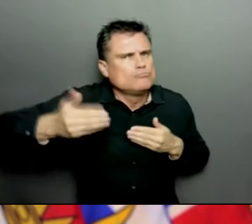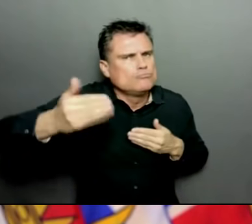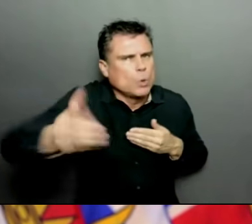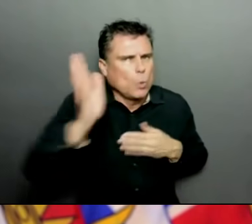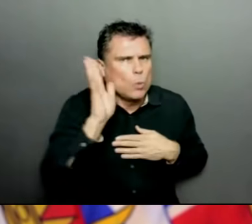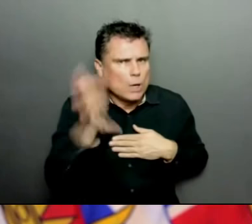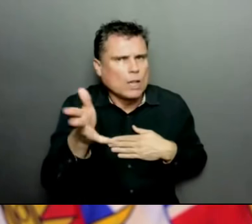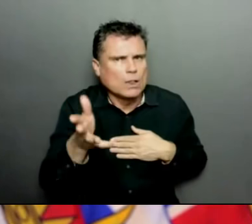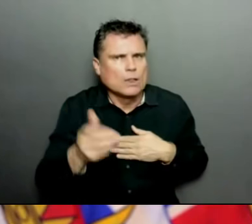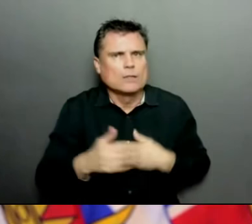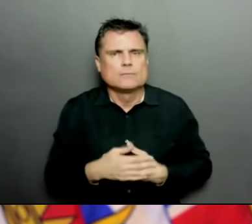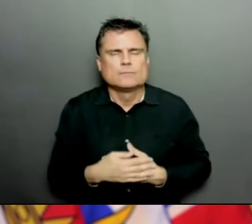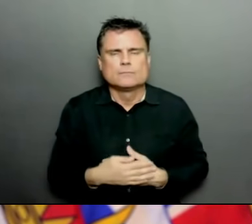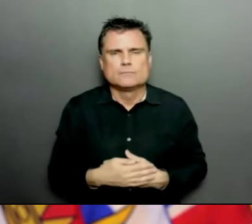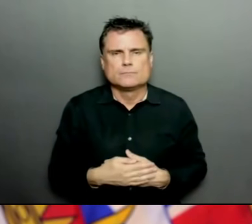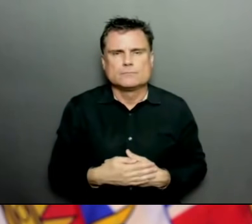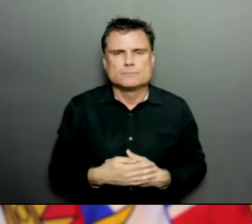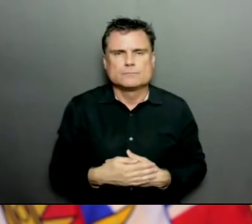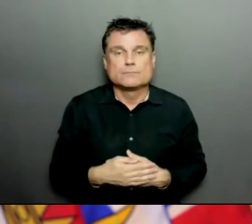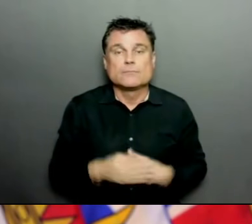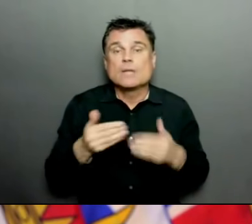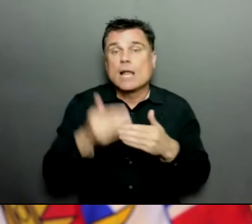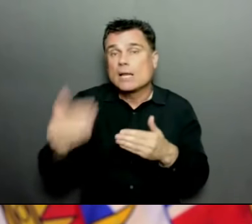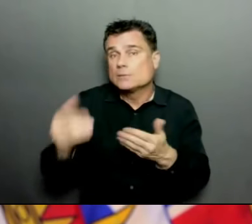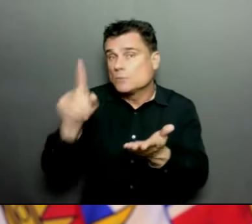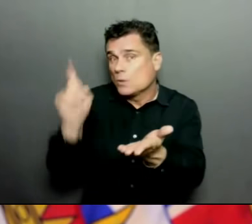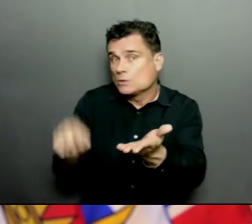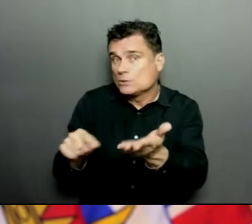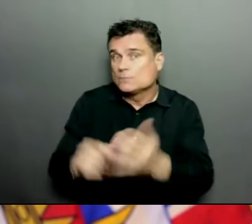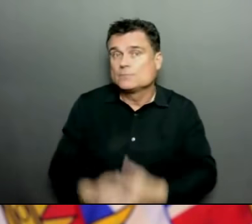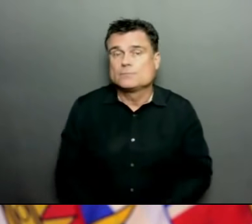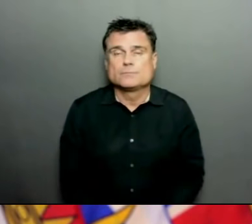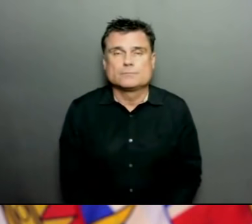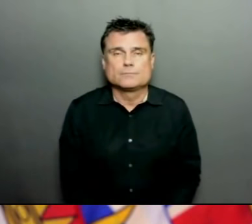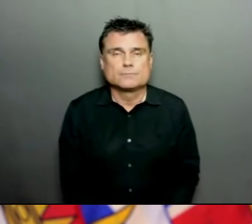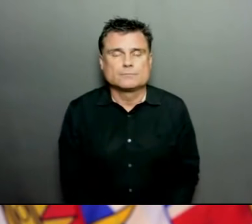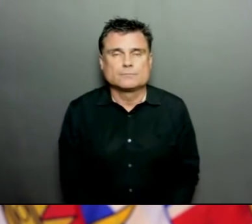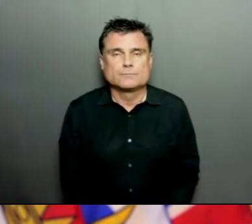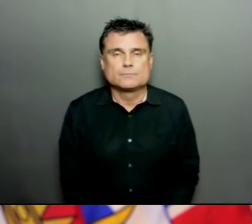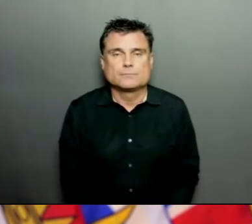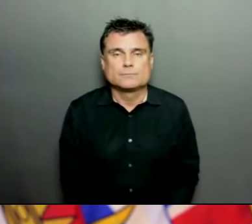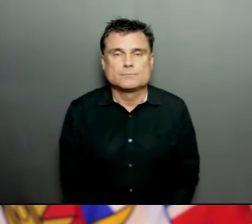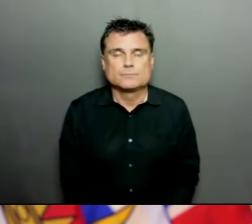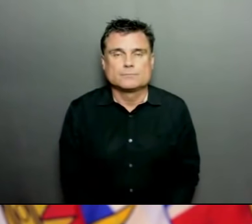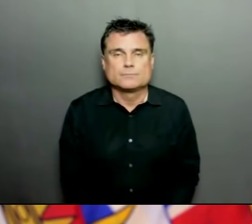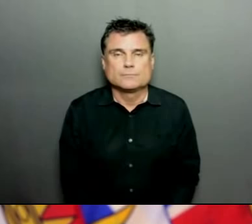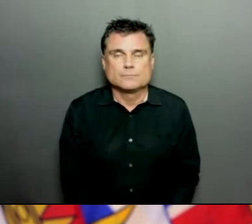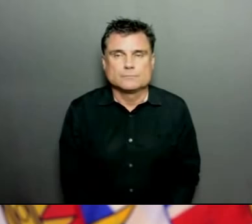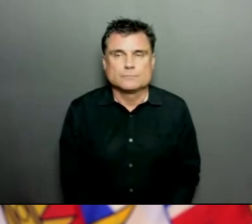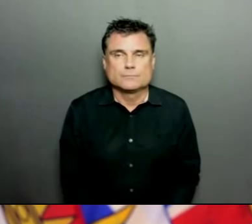I was hoping to find out a little more about the vaccination strategy outside the lower mainland.